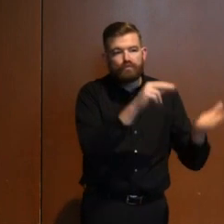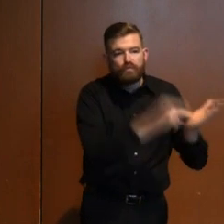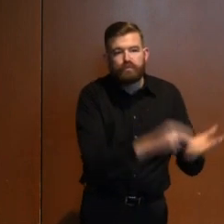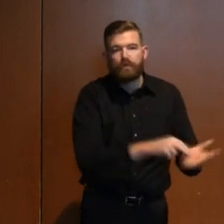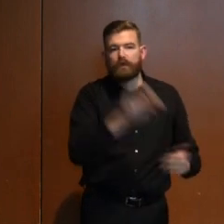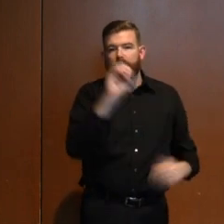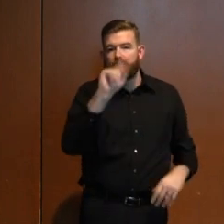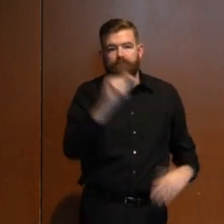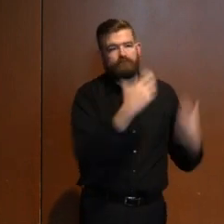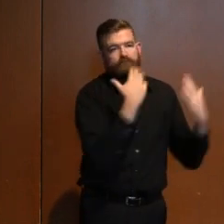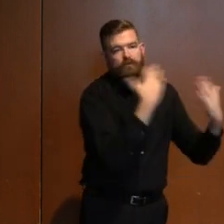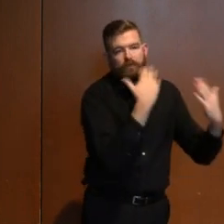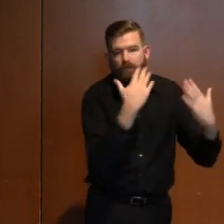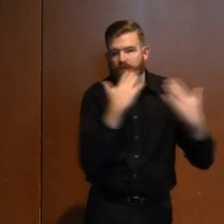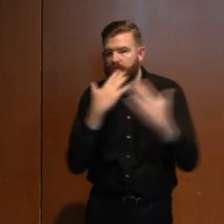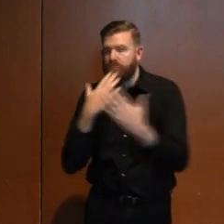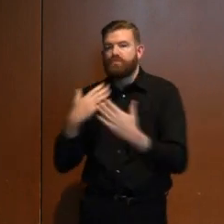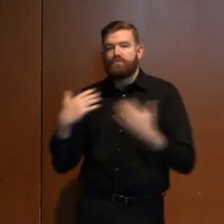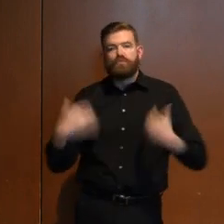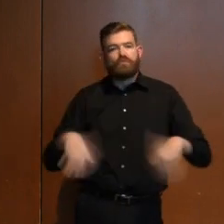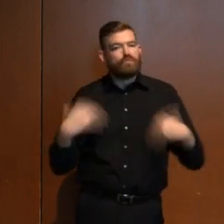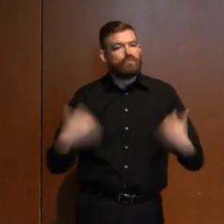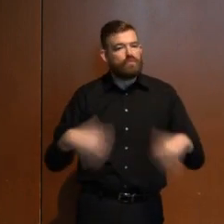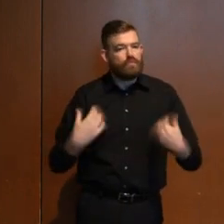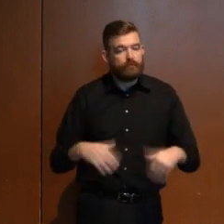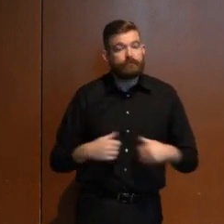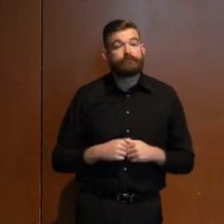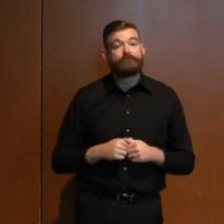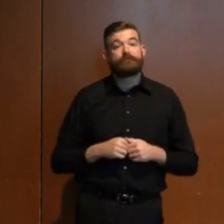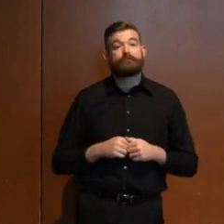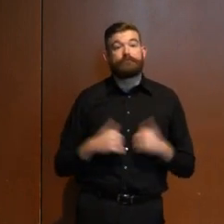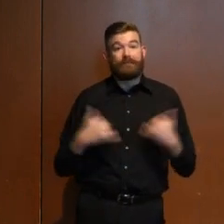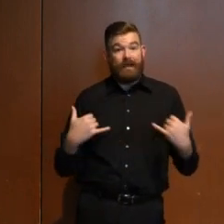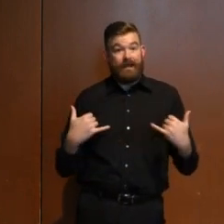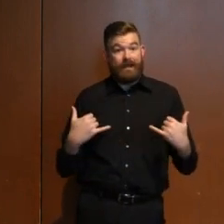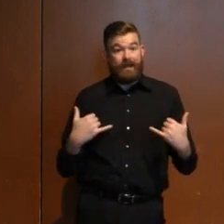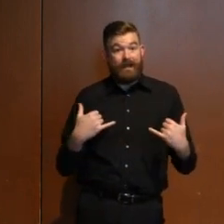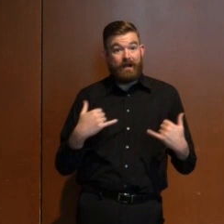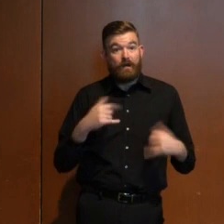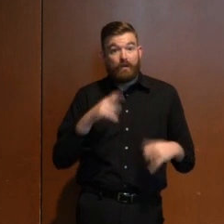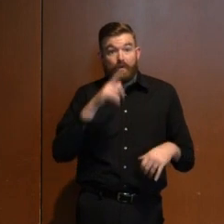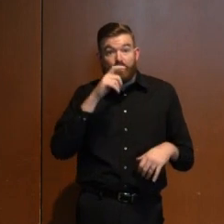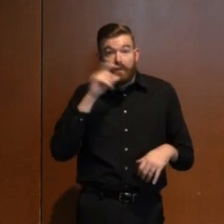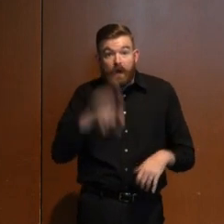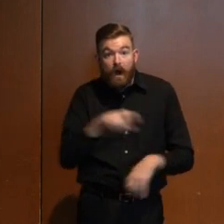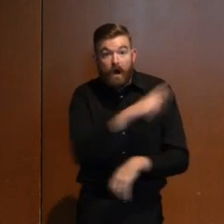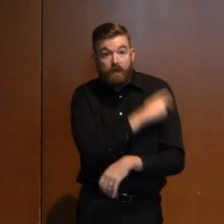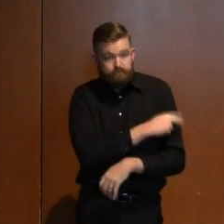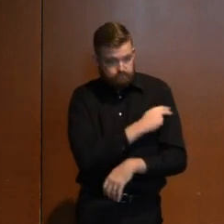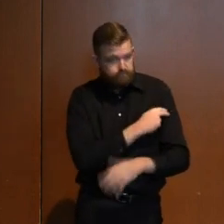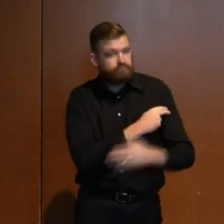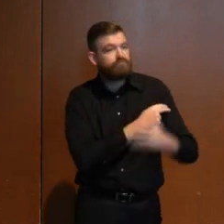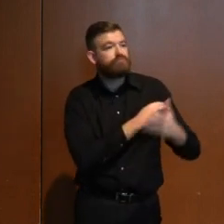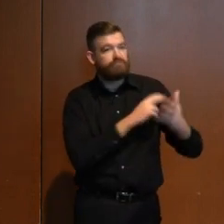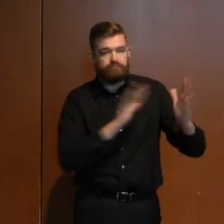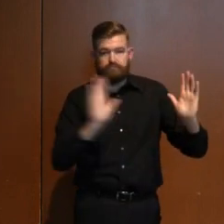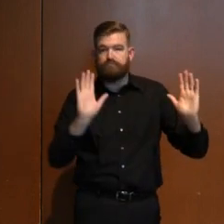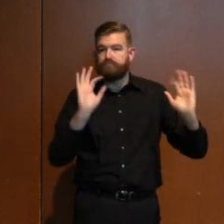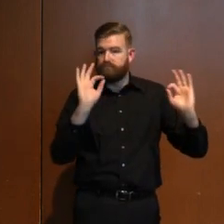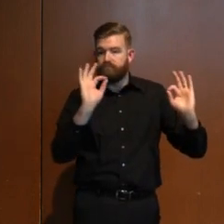THEY ARE TREMENDOUS STRESS AND WE CANNOT SAY ENOUGH ABOUT THE HEROISM OF OUR HEALTH CARE WORKERS. THEY'RE CURRENTLY MEETING THE